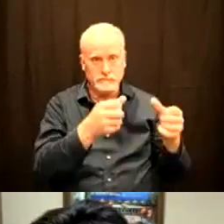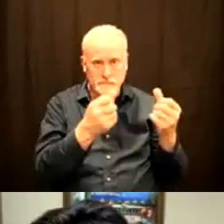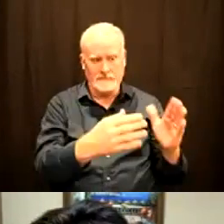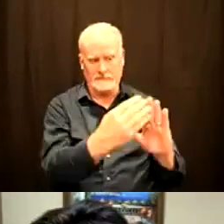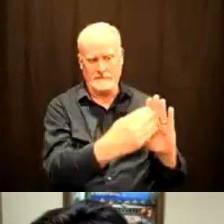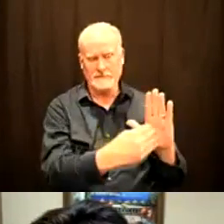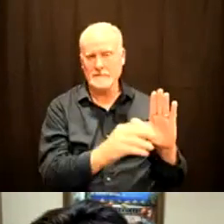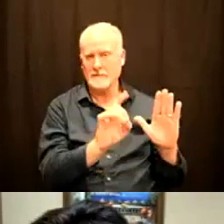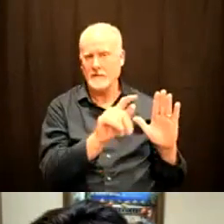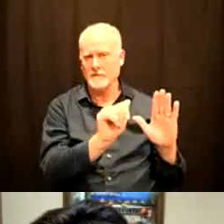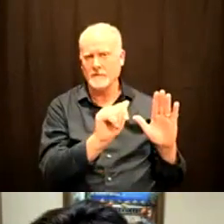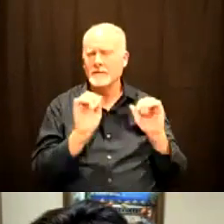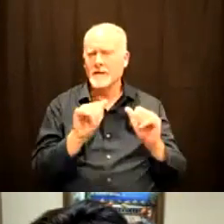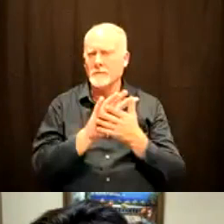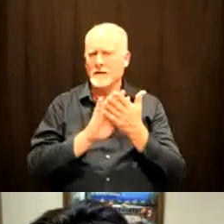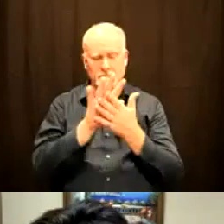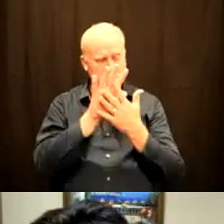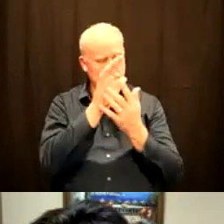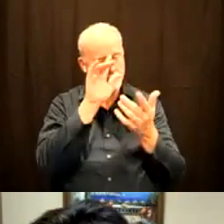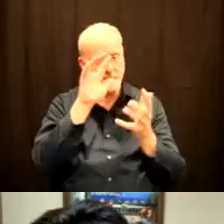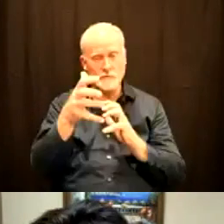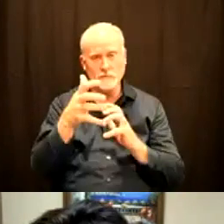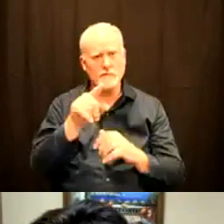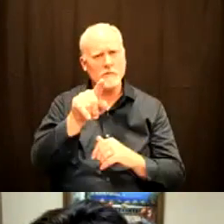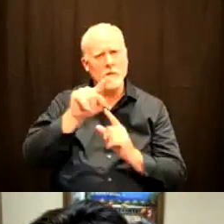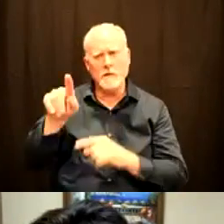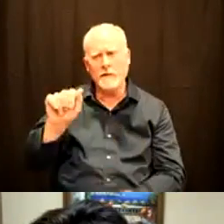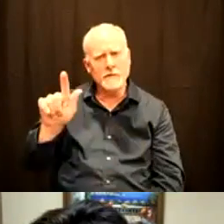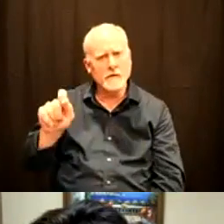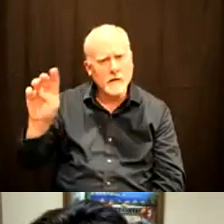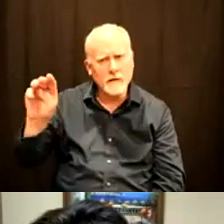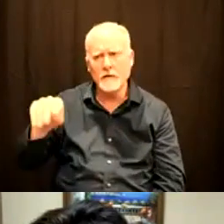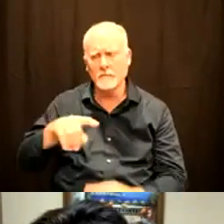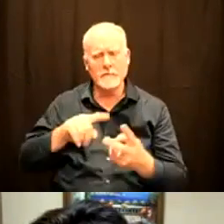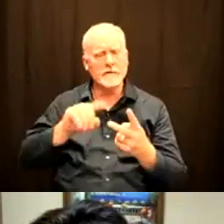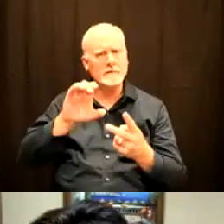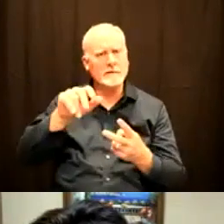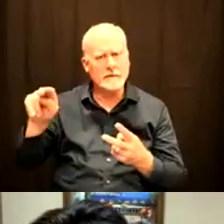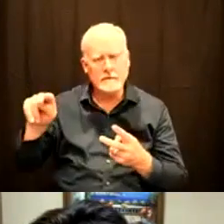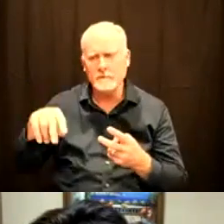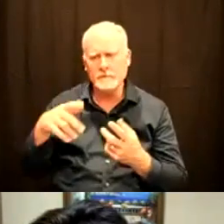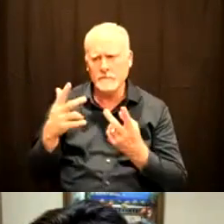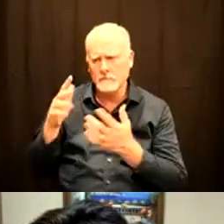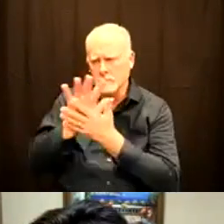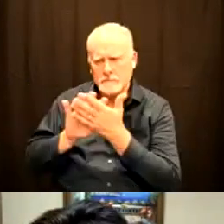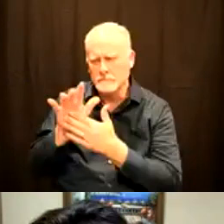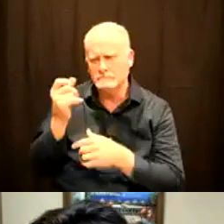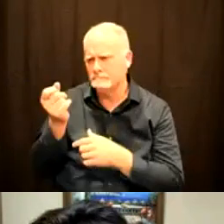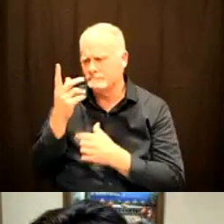confusing if you're going to al.com or cnn or whatever news source you trust when you hear the